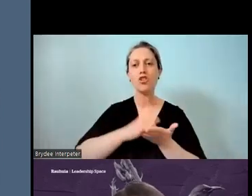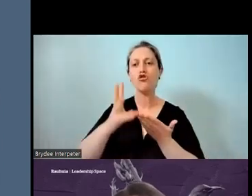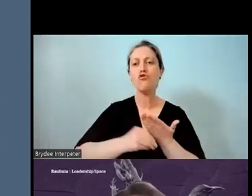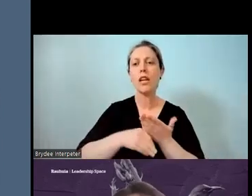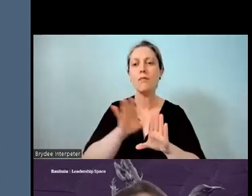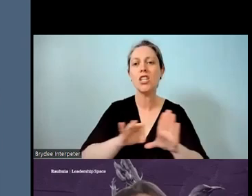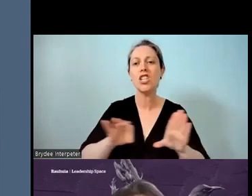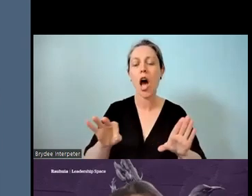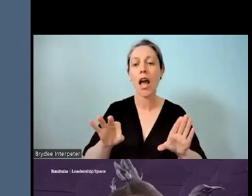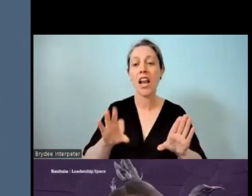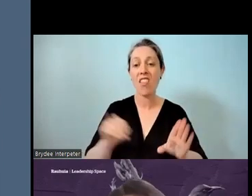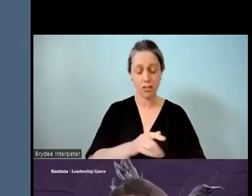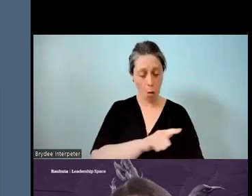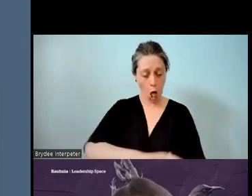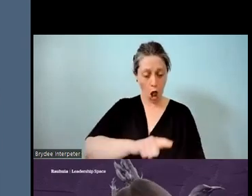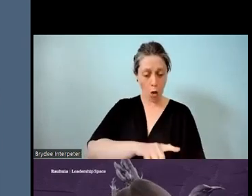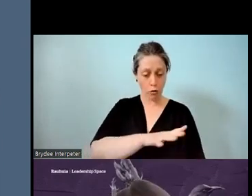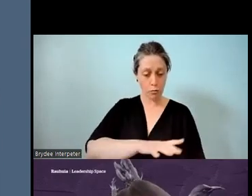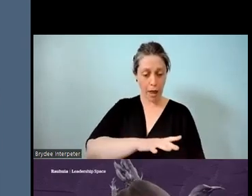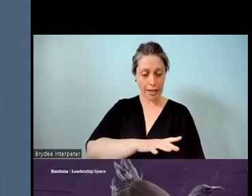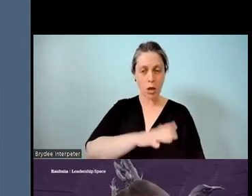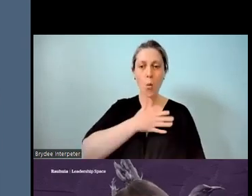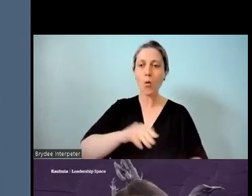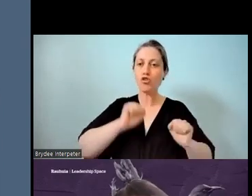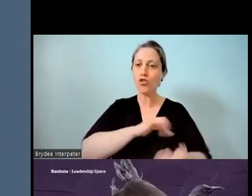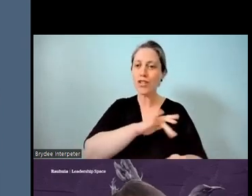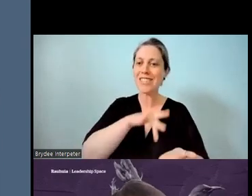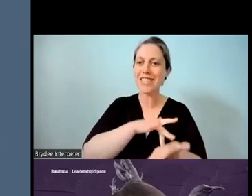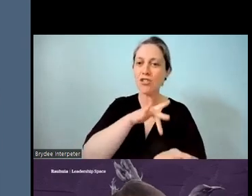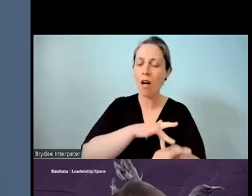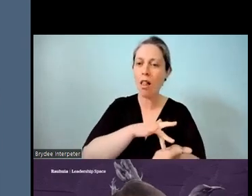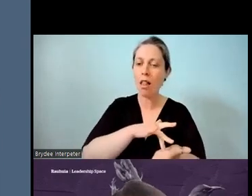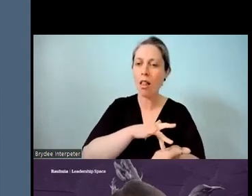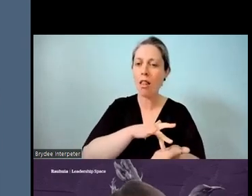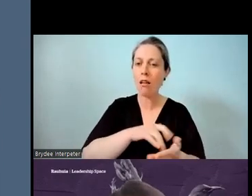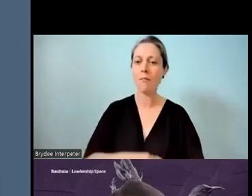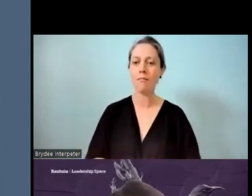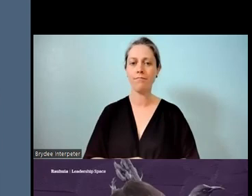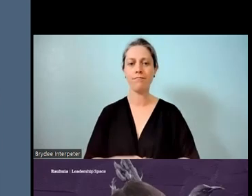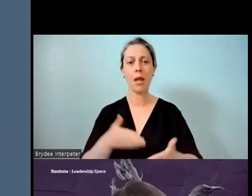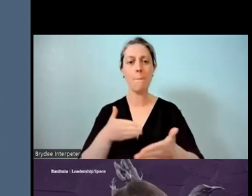and putting students at the centre, that also the removal of barriers needs to occur